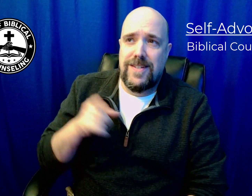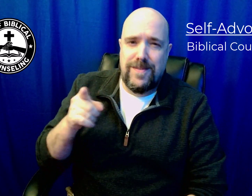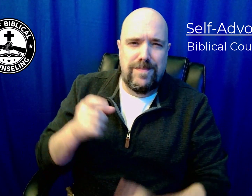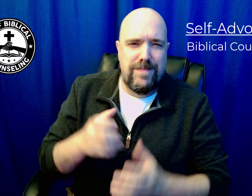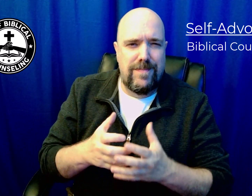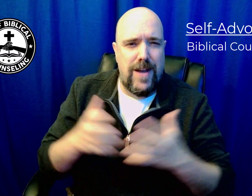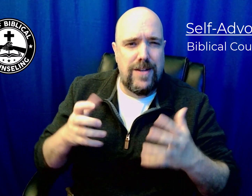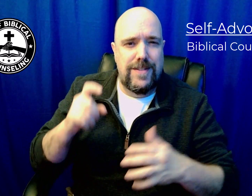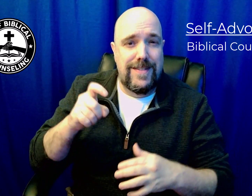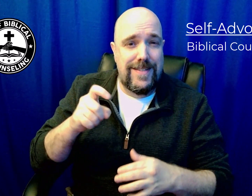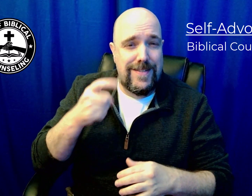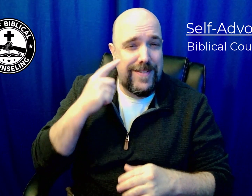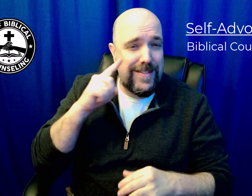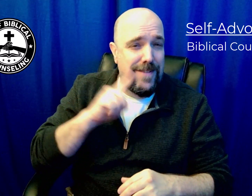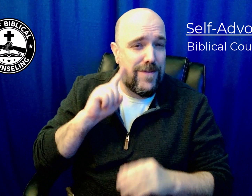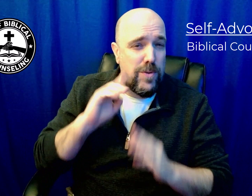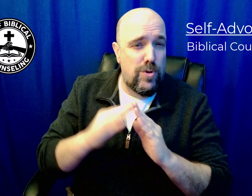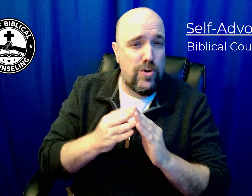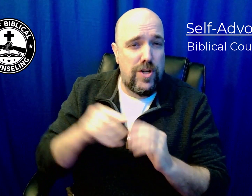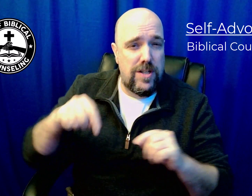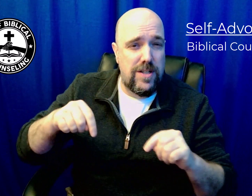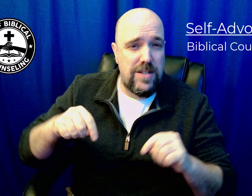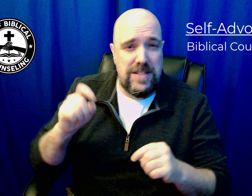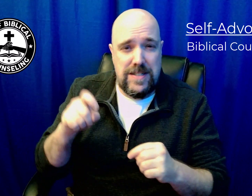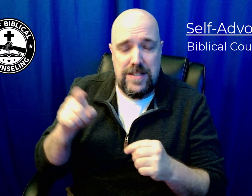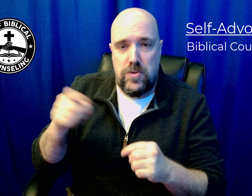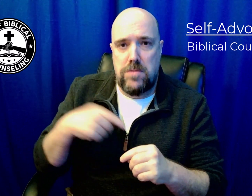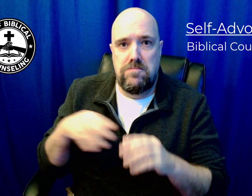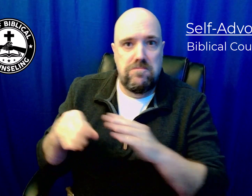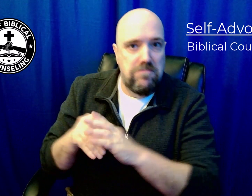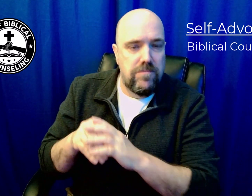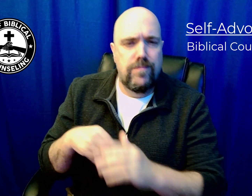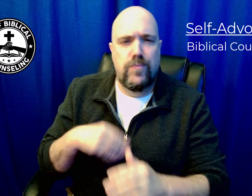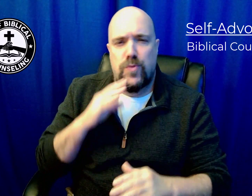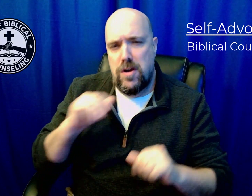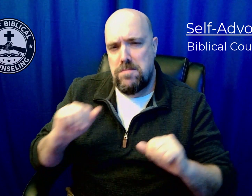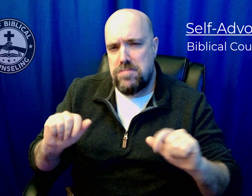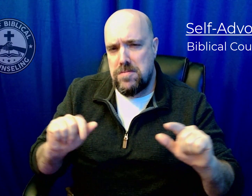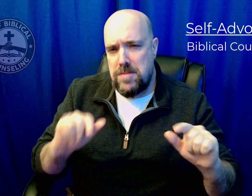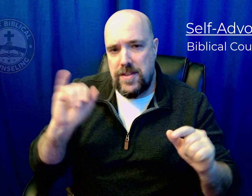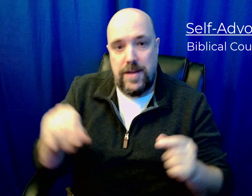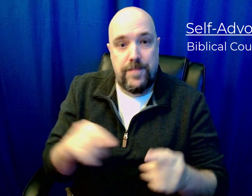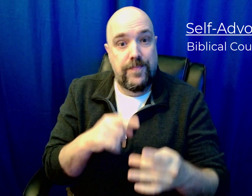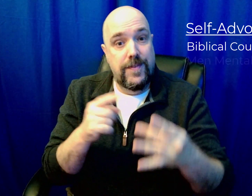I feel it is a much need for our Deaf community. I am involved with them. So i will be sharing more about that.